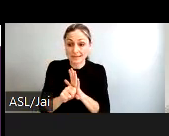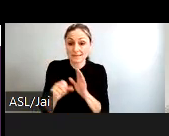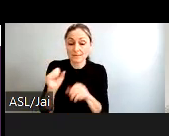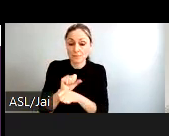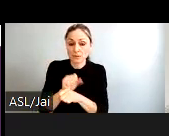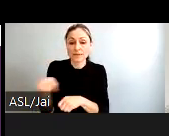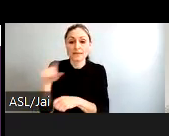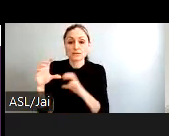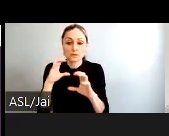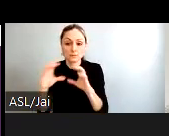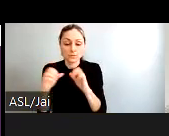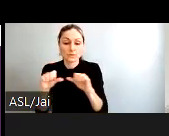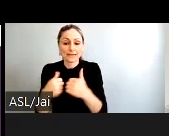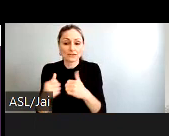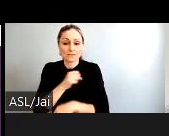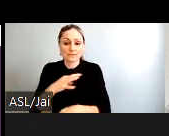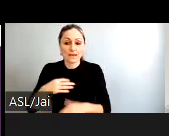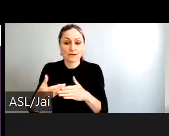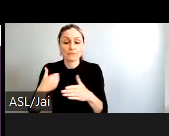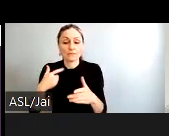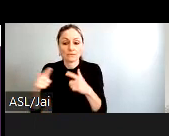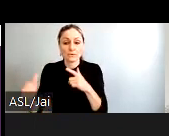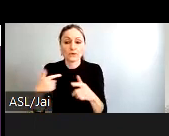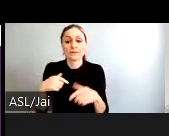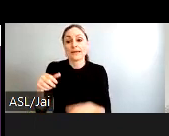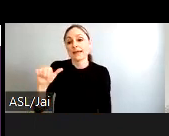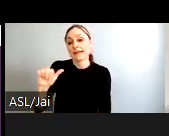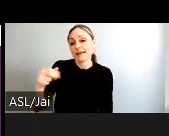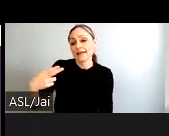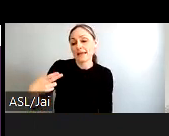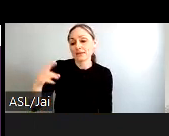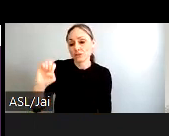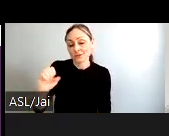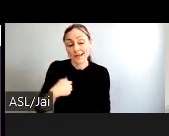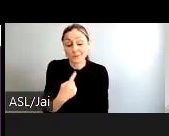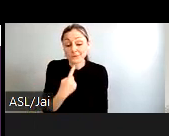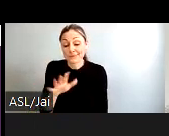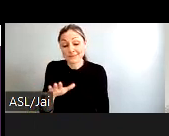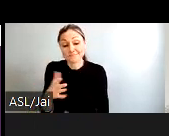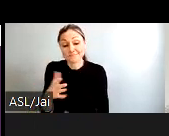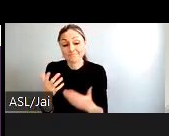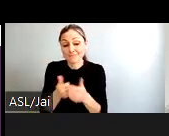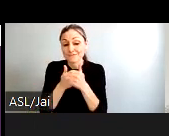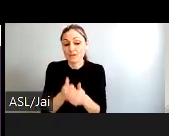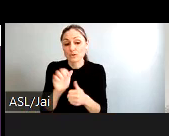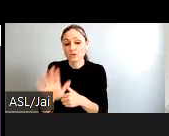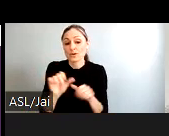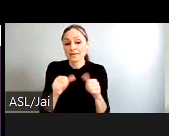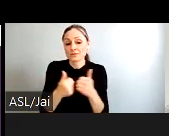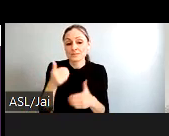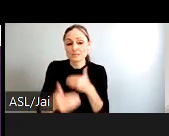agency staff before consulting with the agency AG. Follow your agency's process for